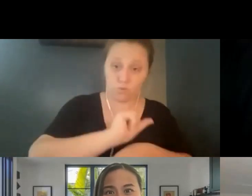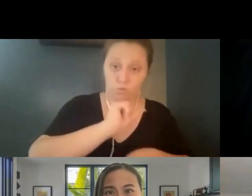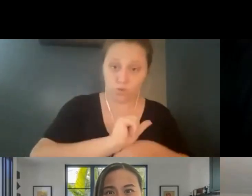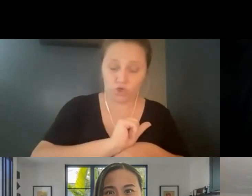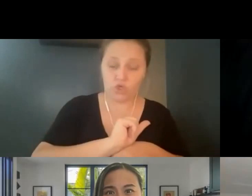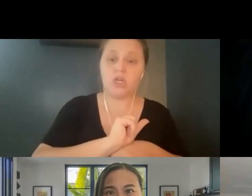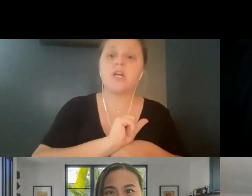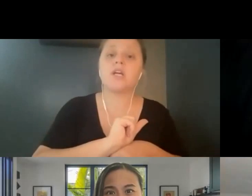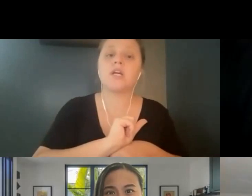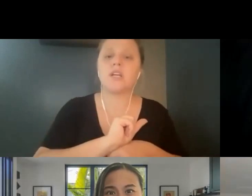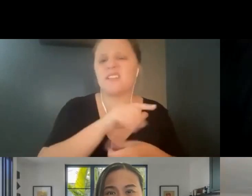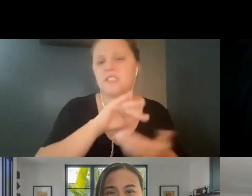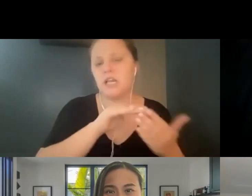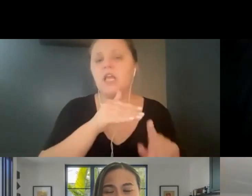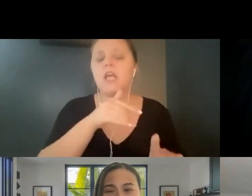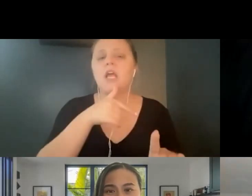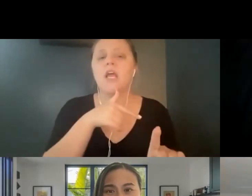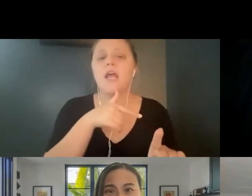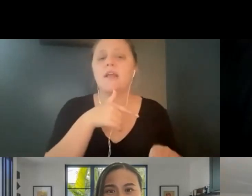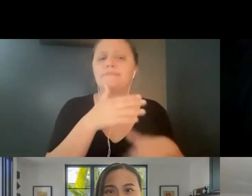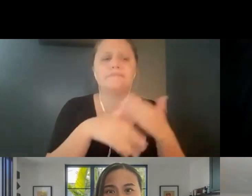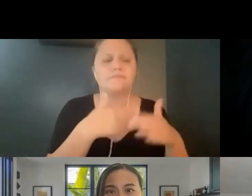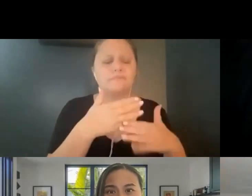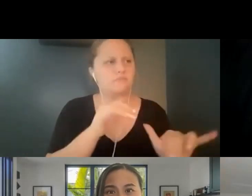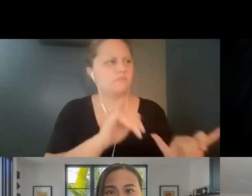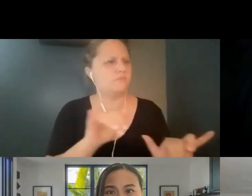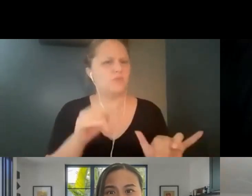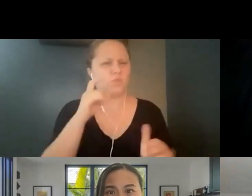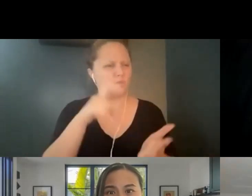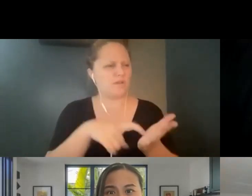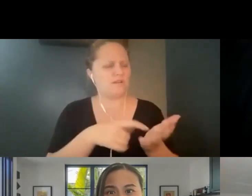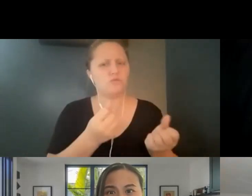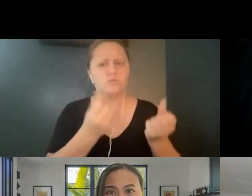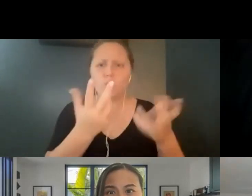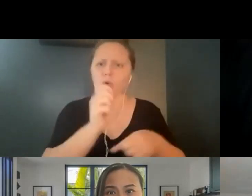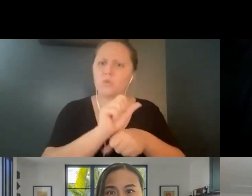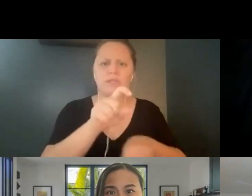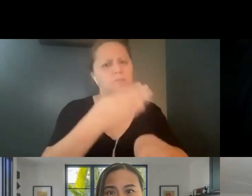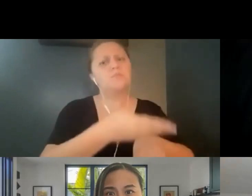at the city, I realized there's so much work to do and I asked if I could be the ADA coordinator.